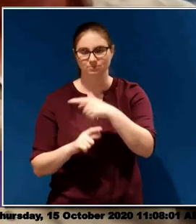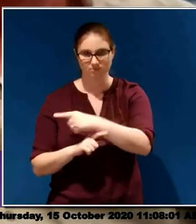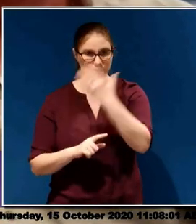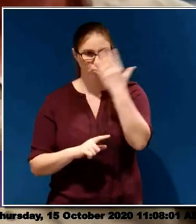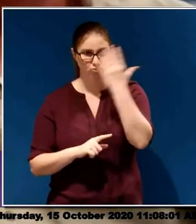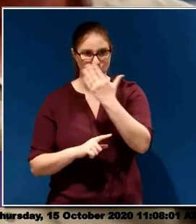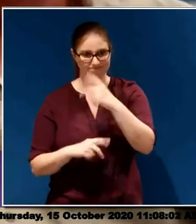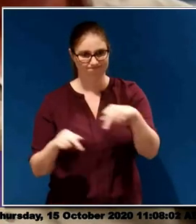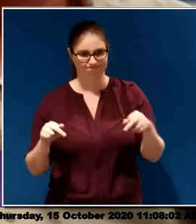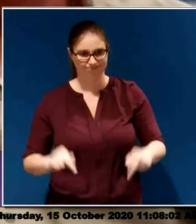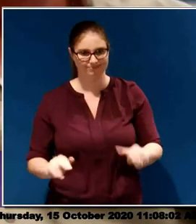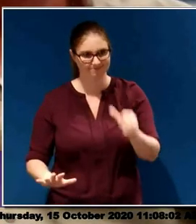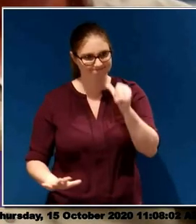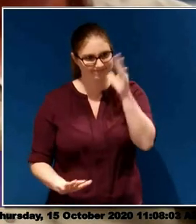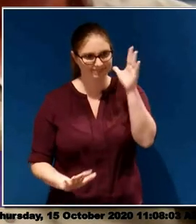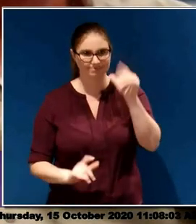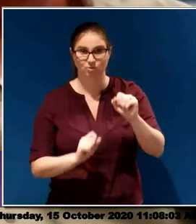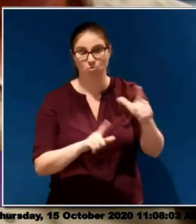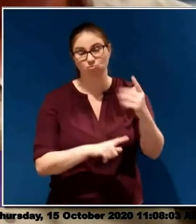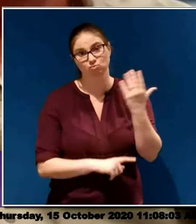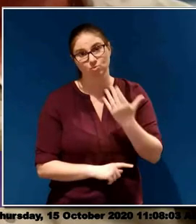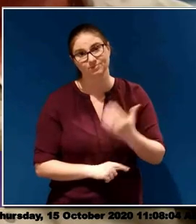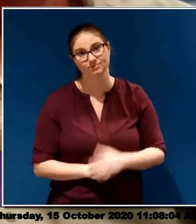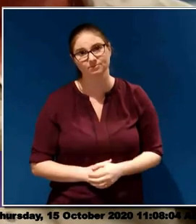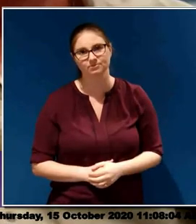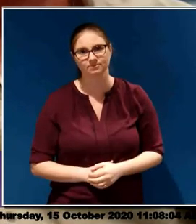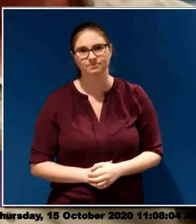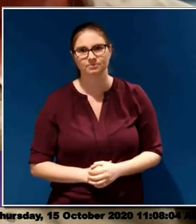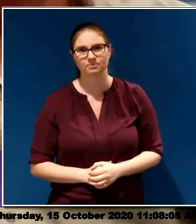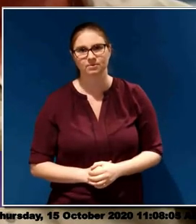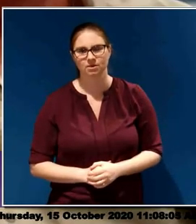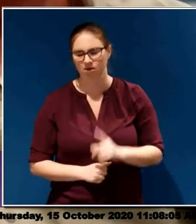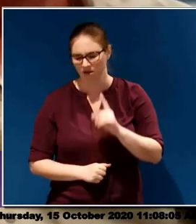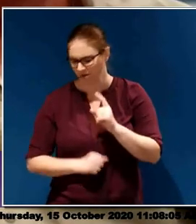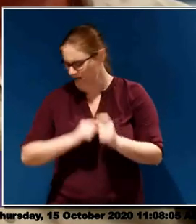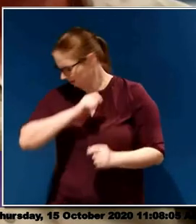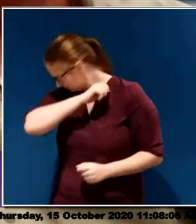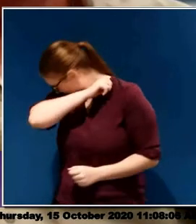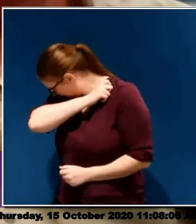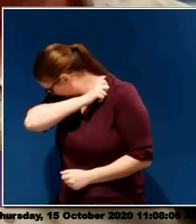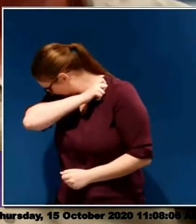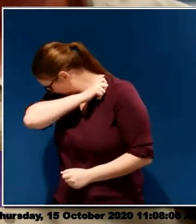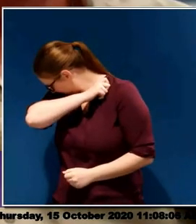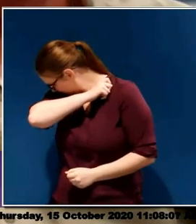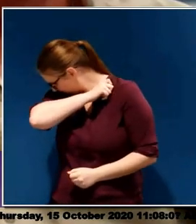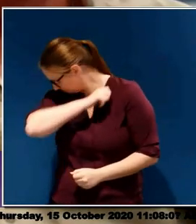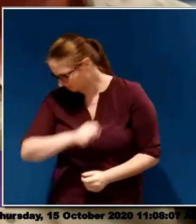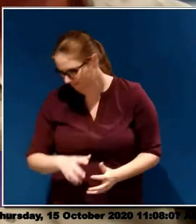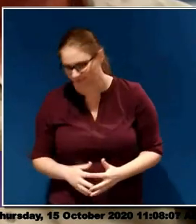and this particular morning, like I can't even remember, he'd only been at school for a little bit,